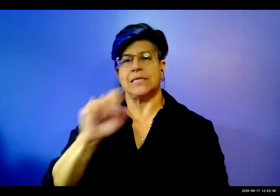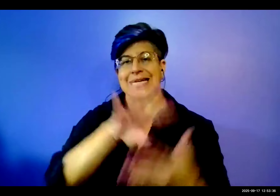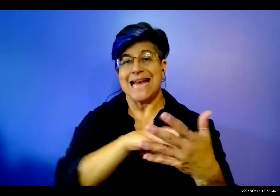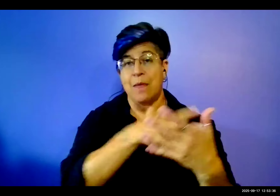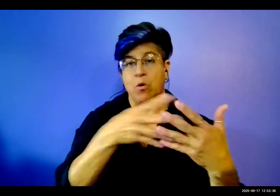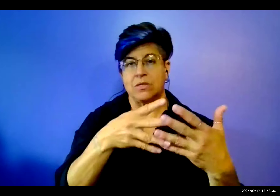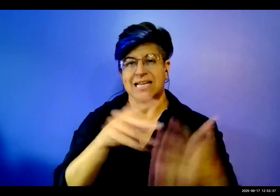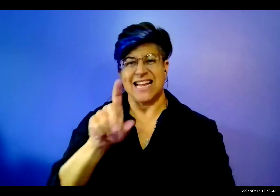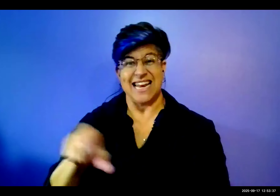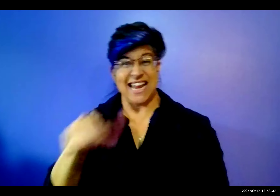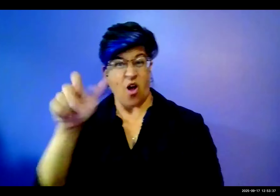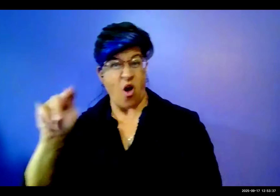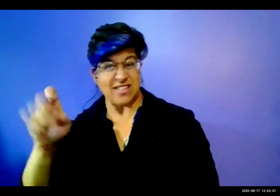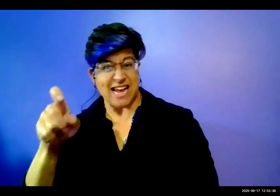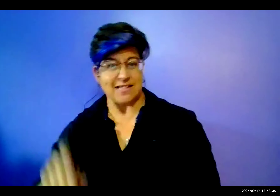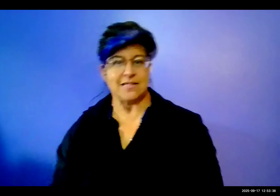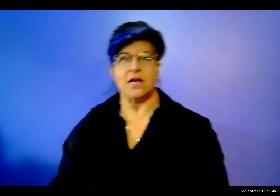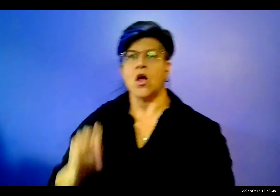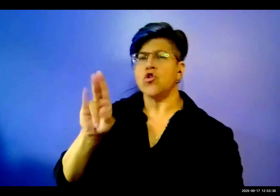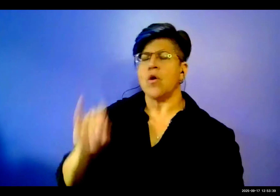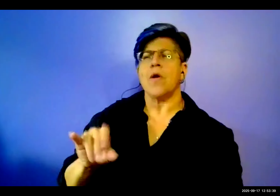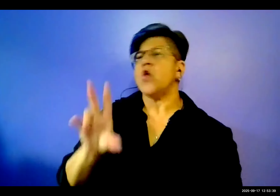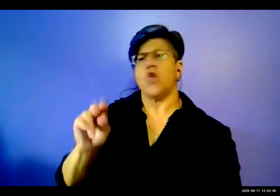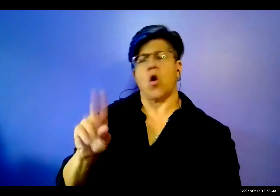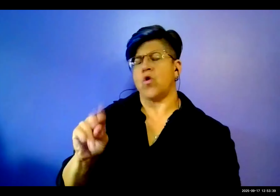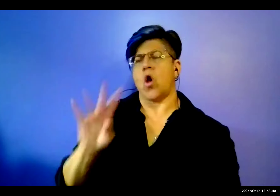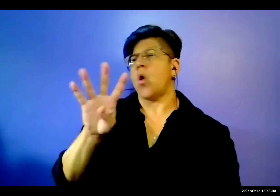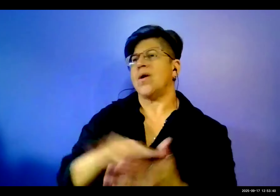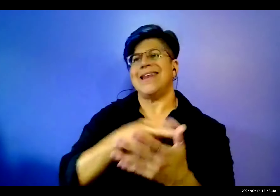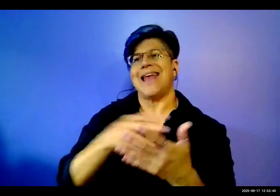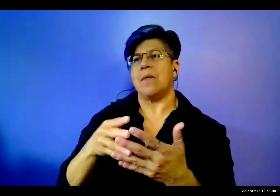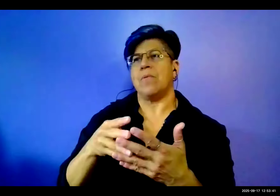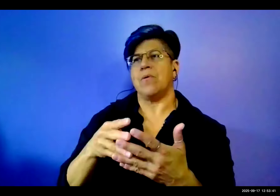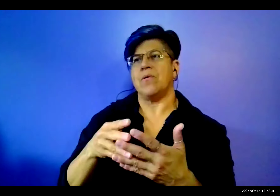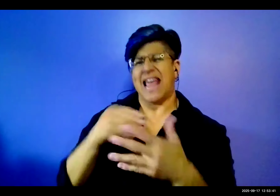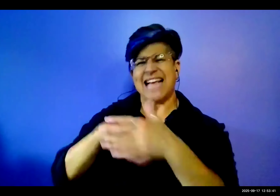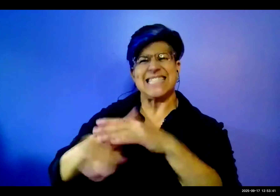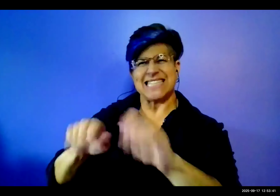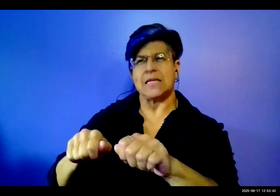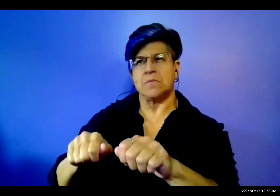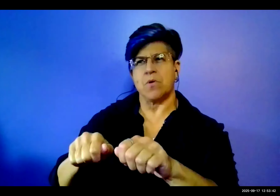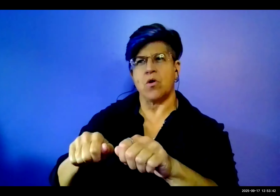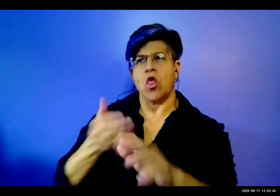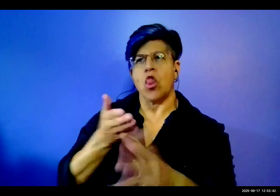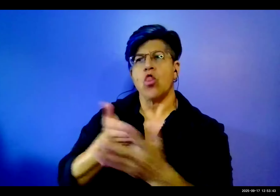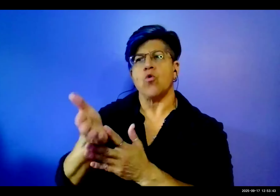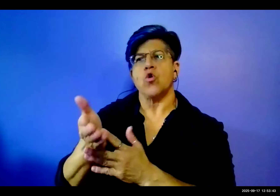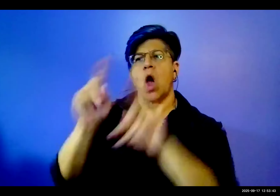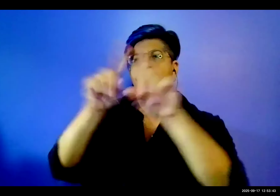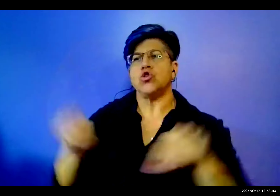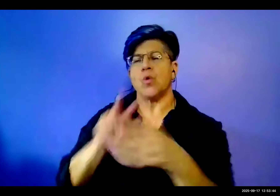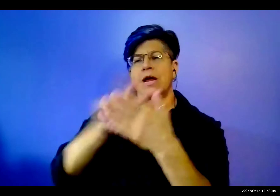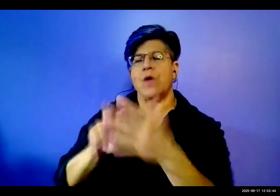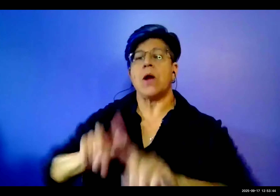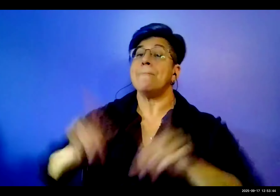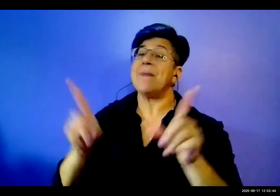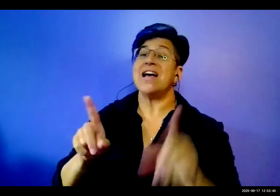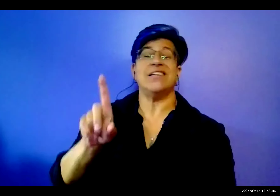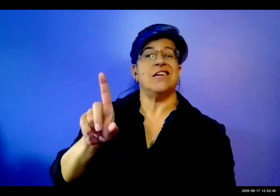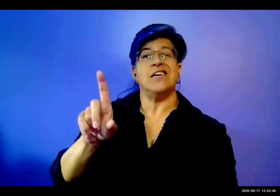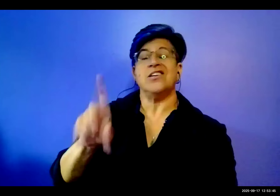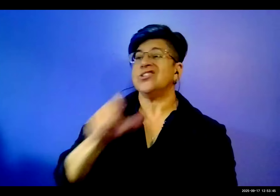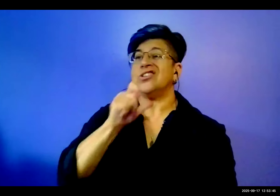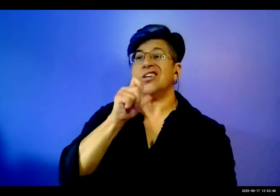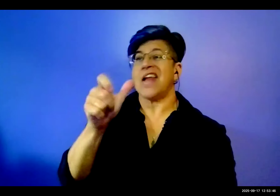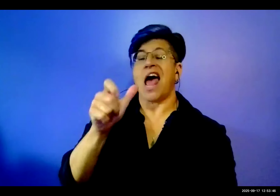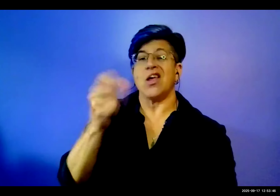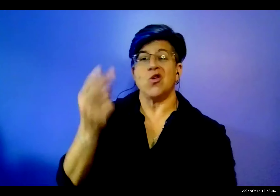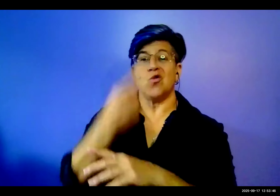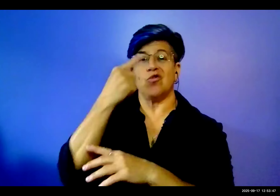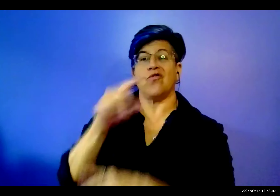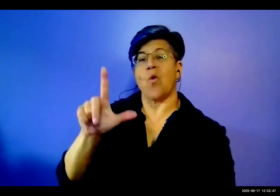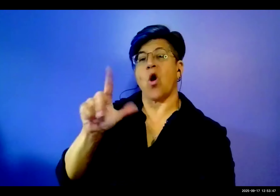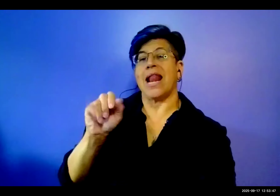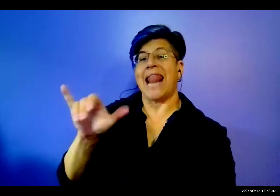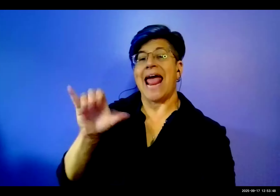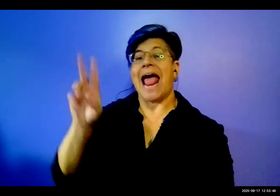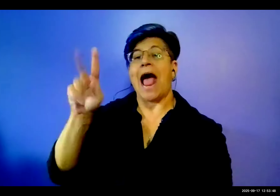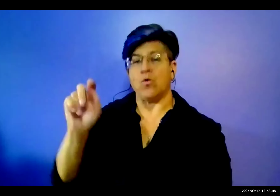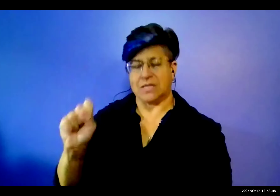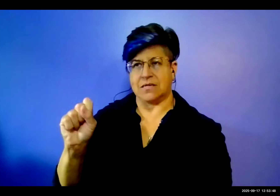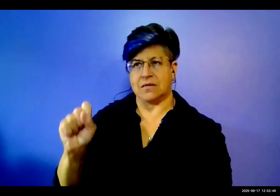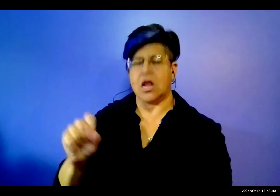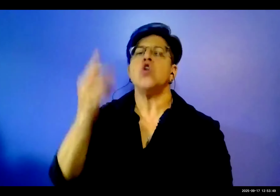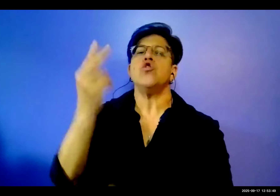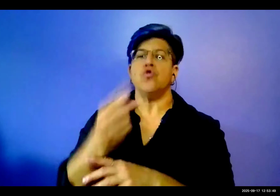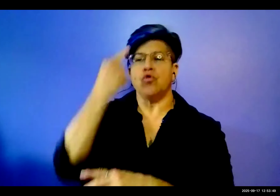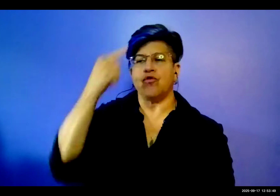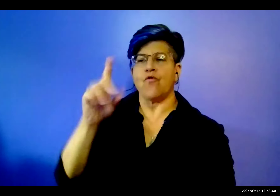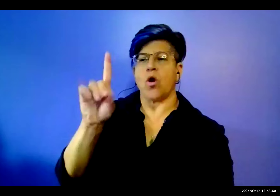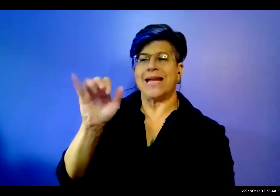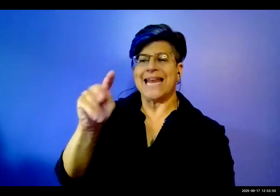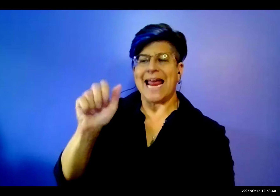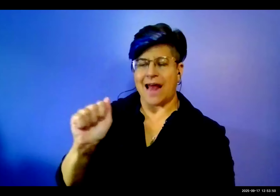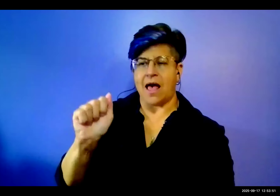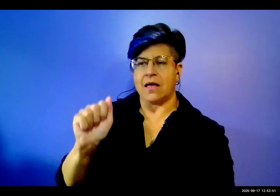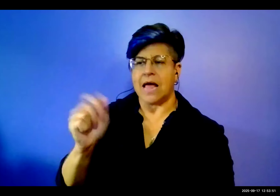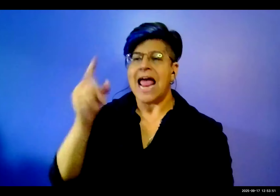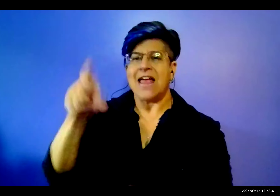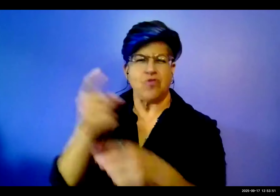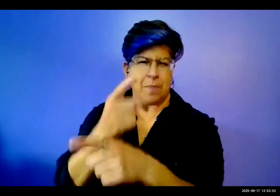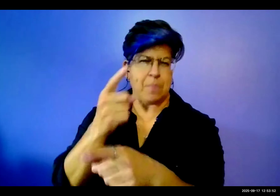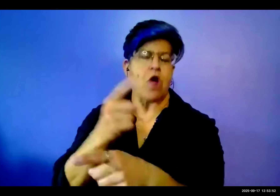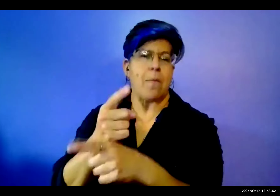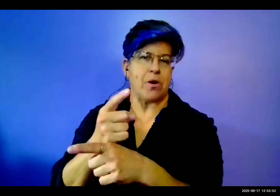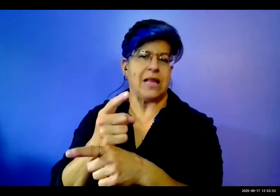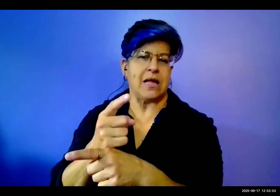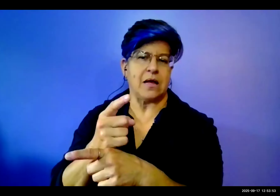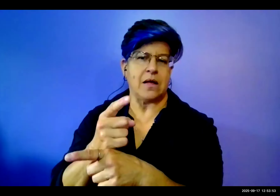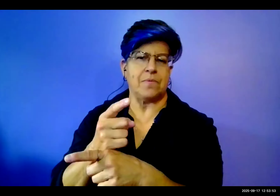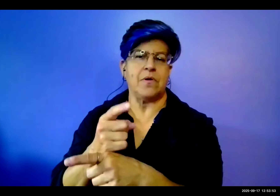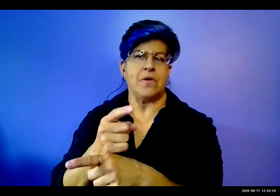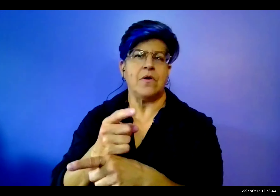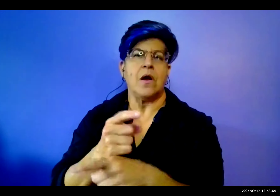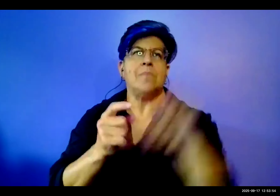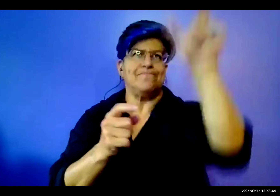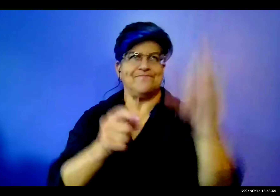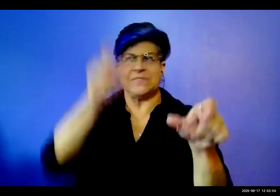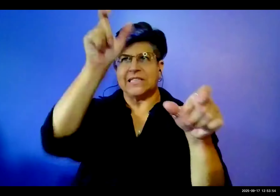Um, no, no. Tables are… accessible via screen reader, but they should not be used for layouts. They should be used for data, and it should be properly column header marked and properly marked, uh, with.